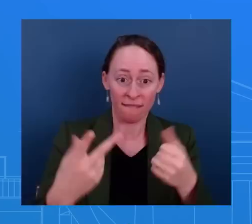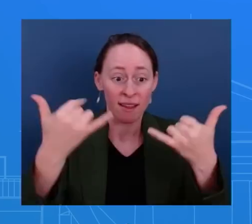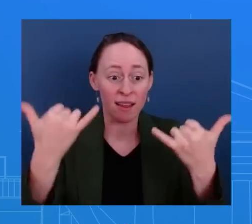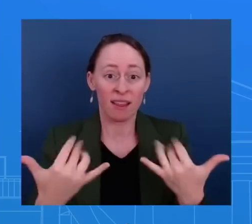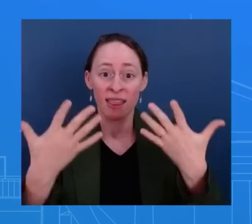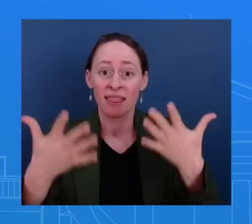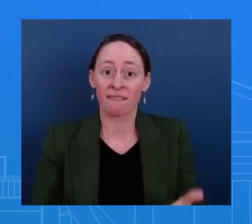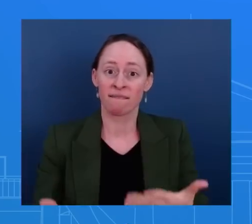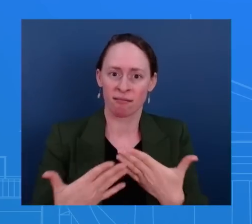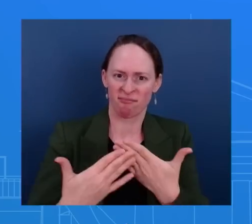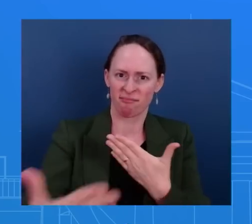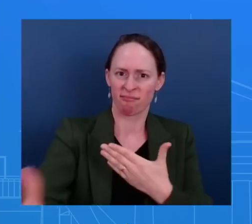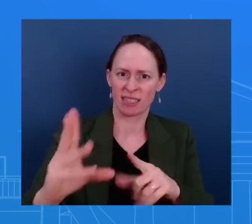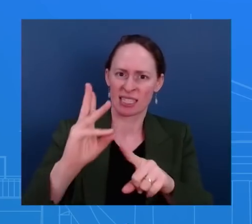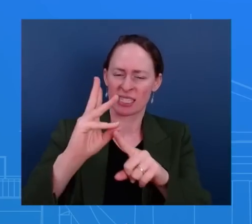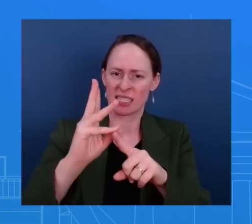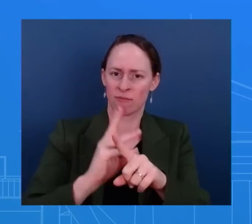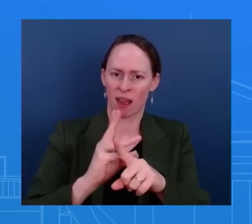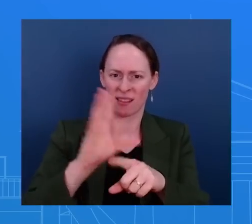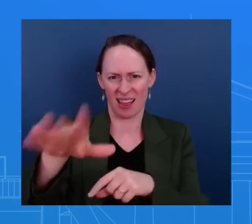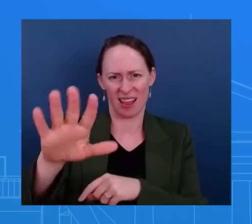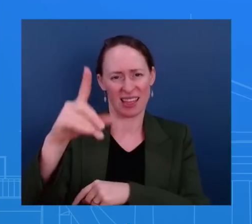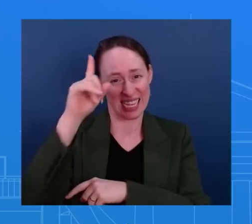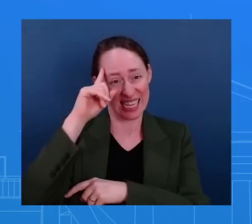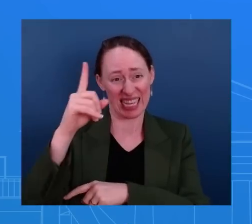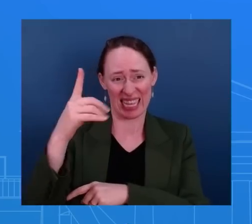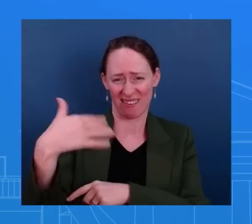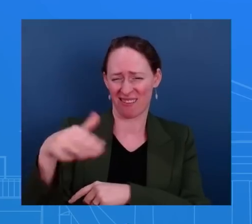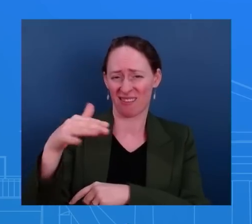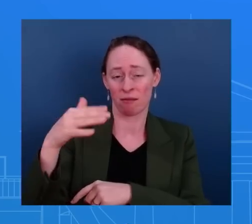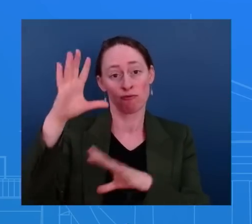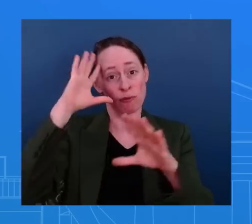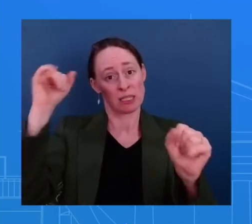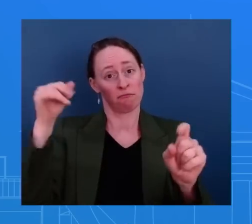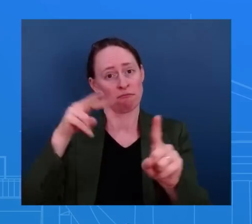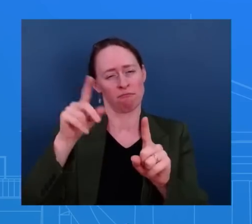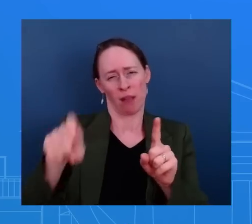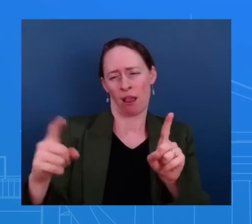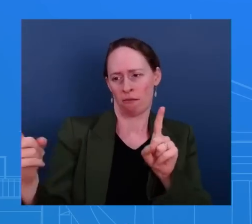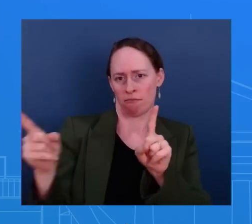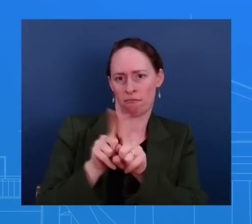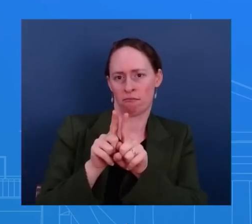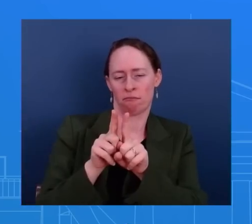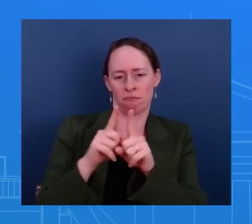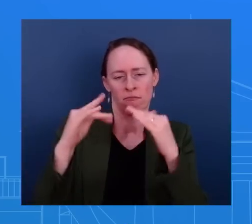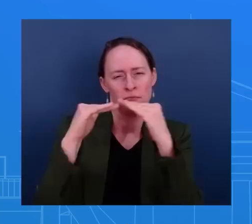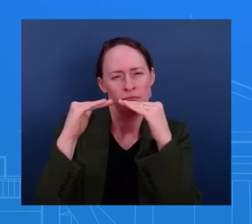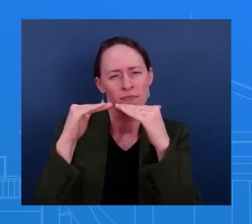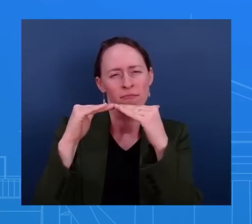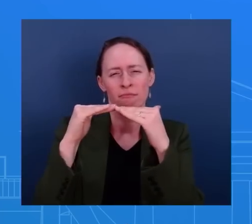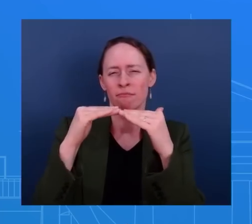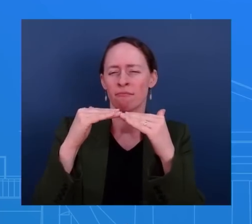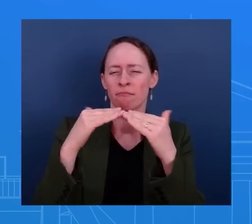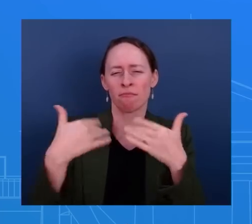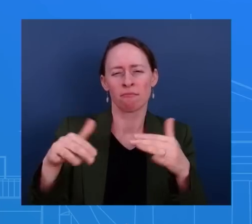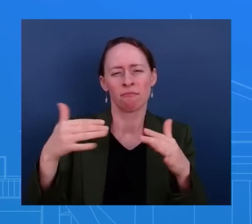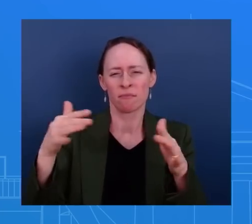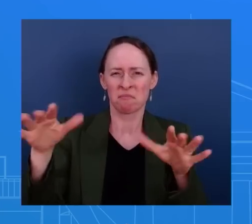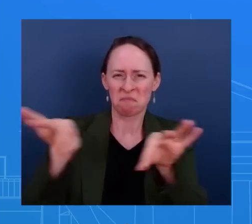in getting a lot of the big pieces, historic pieces done. The heavy lifting, she was part of that --